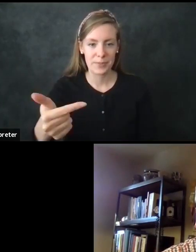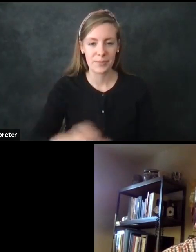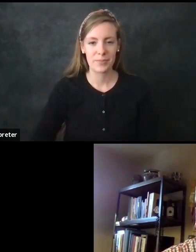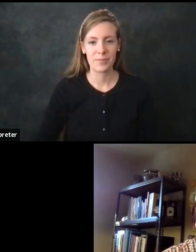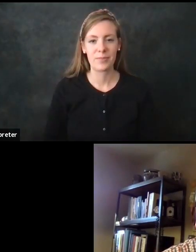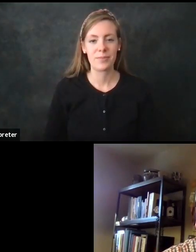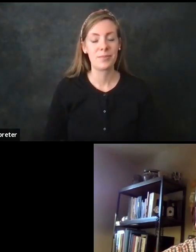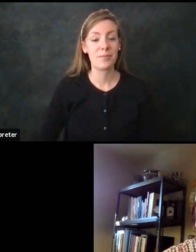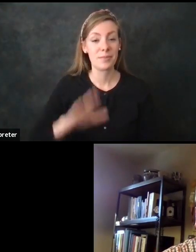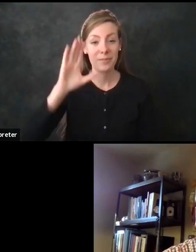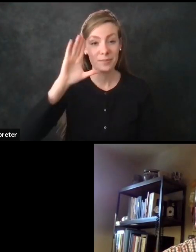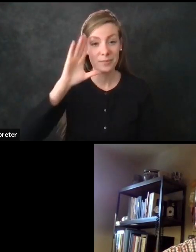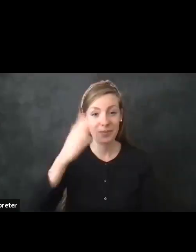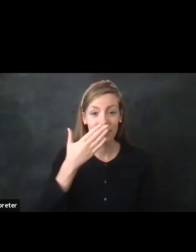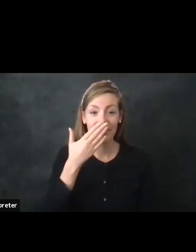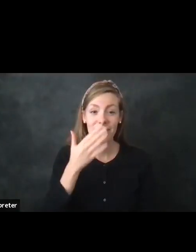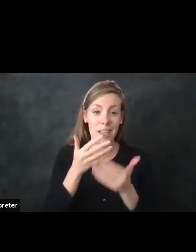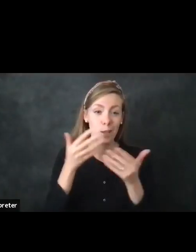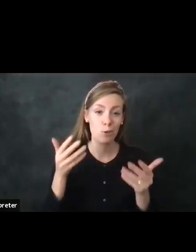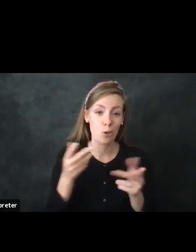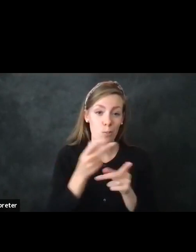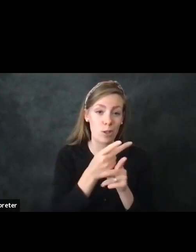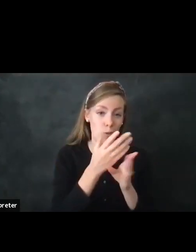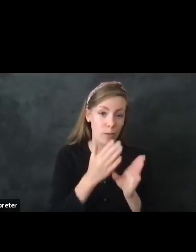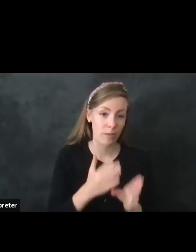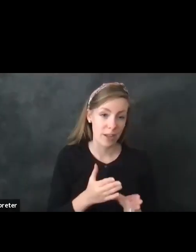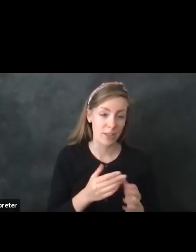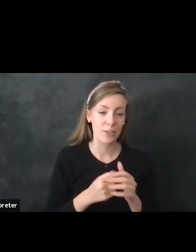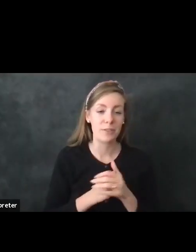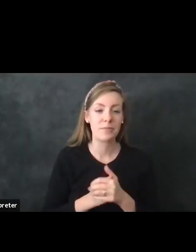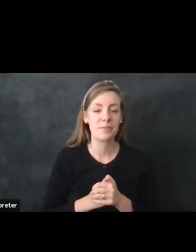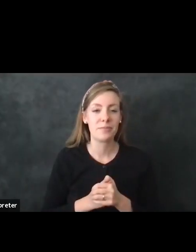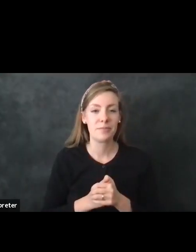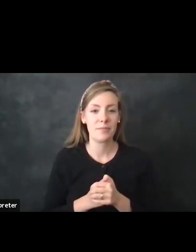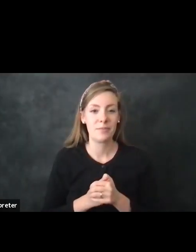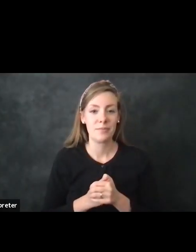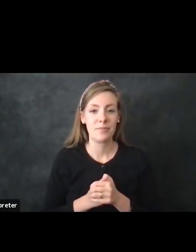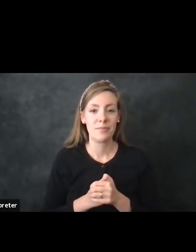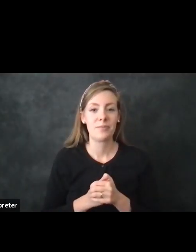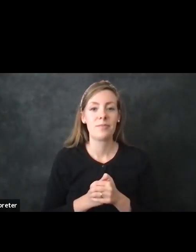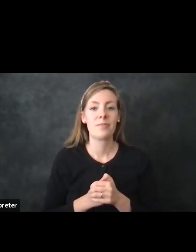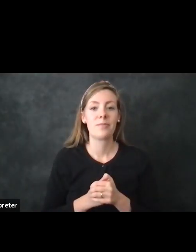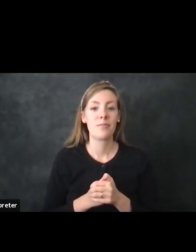Thank you so much, Supervisor Rabbit. Since there continues to be many questions